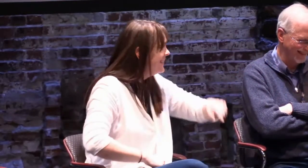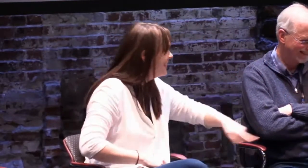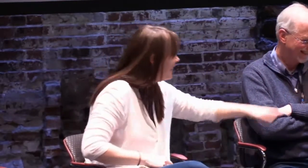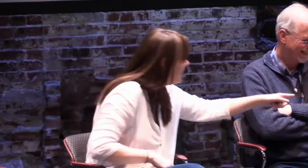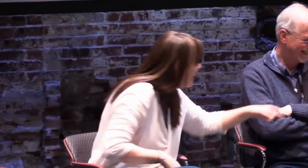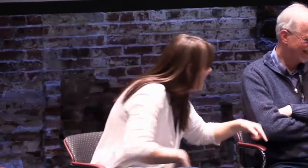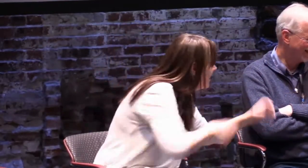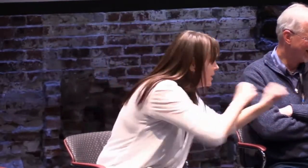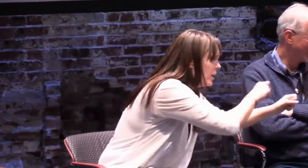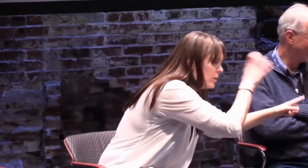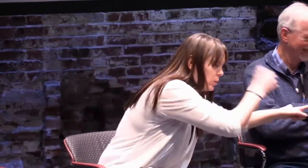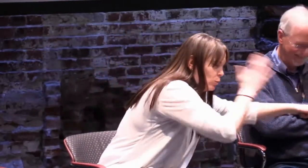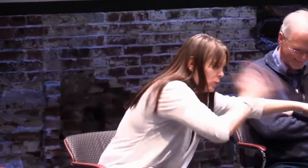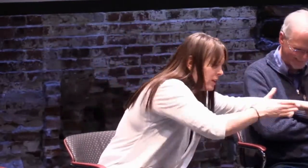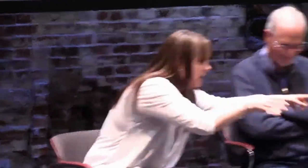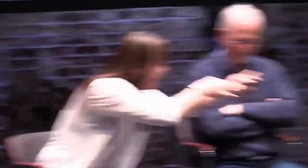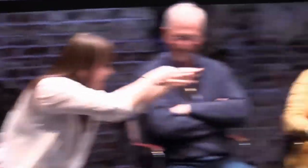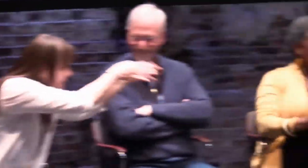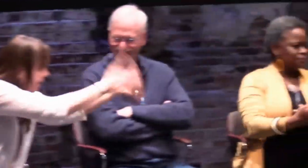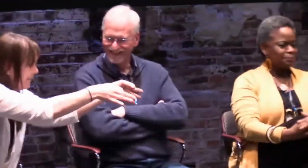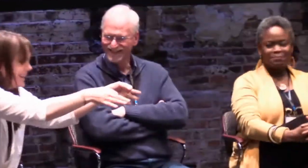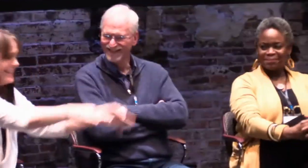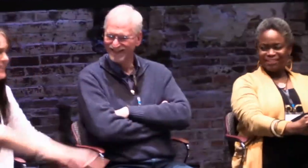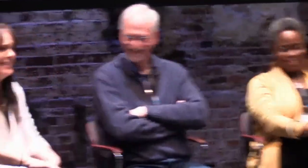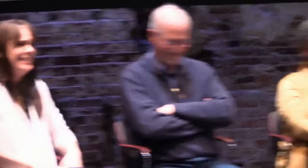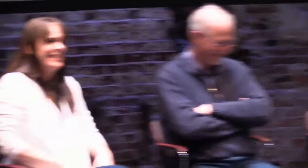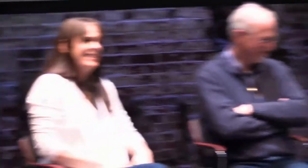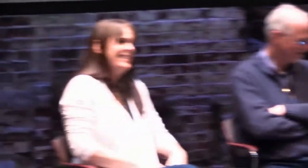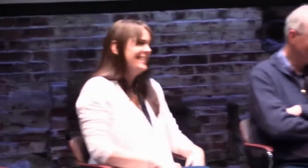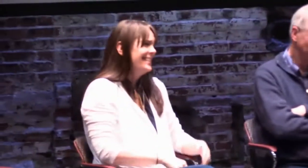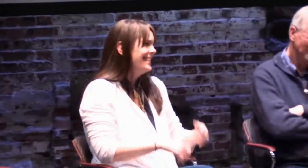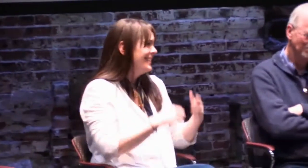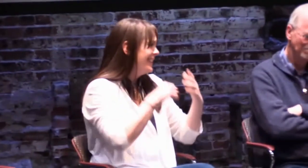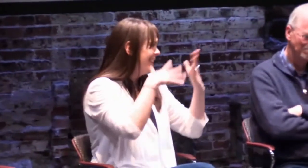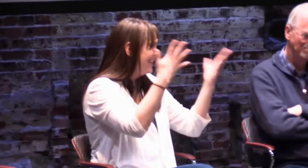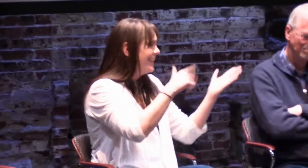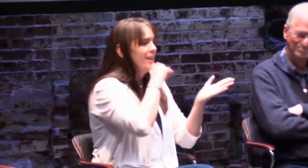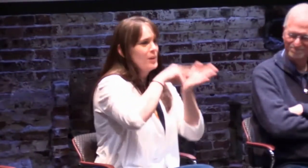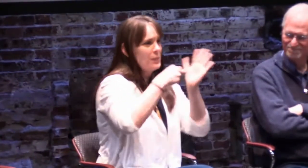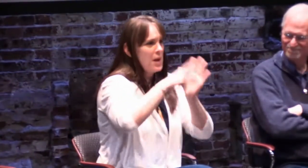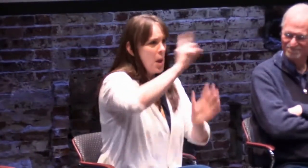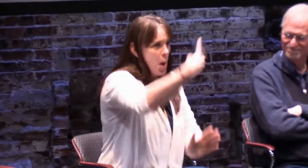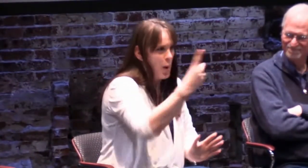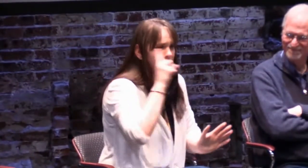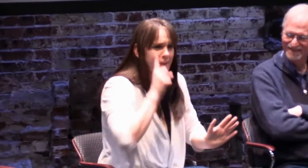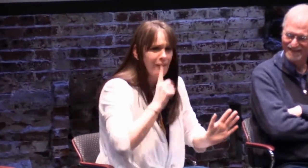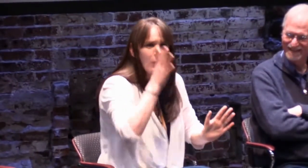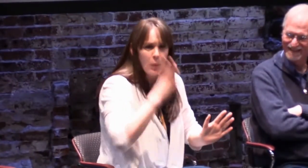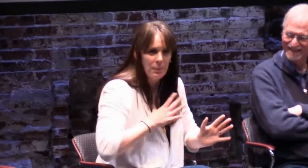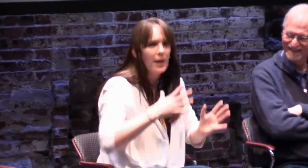and we haven't actually been in the same space until today. So definitely, we have to do something with it, but it starts today.